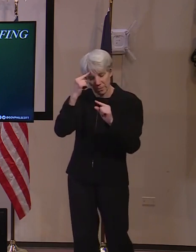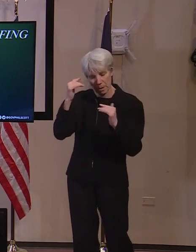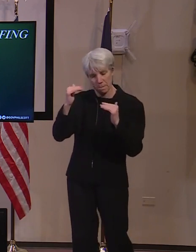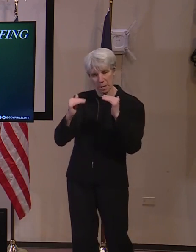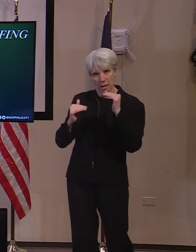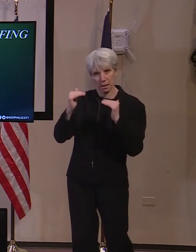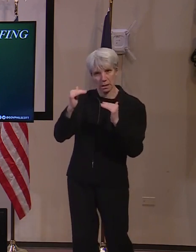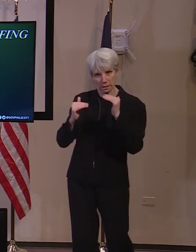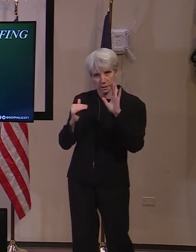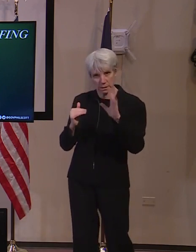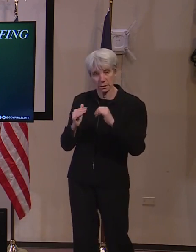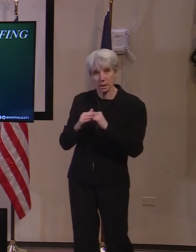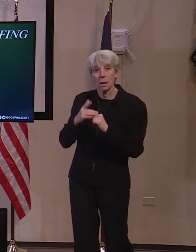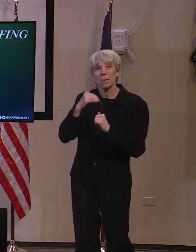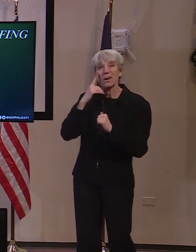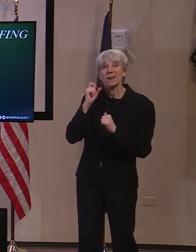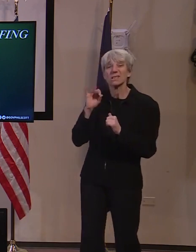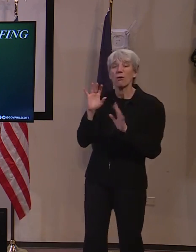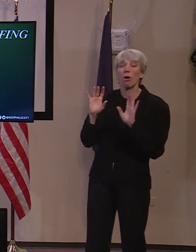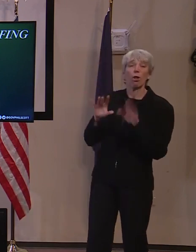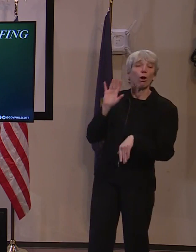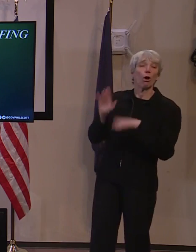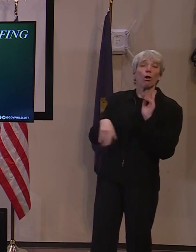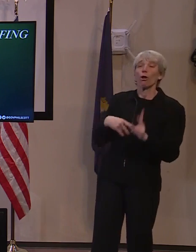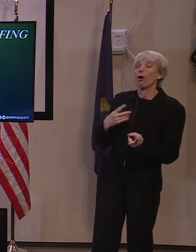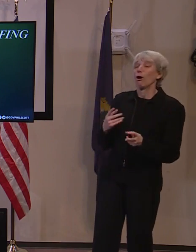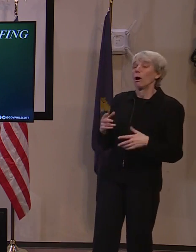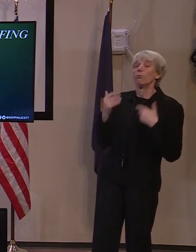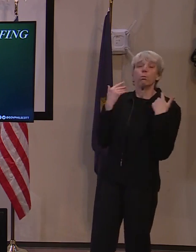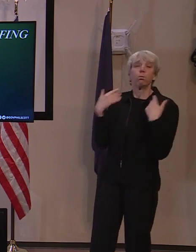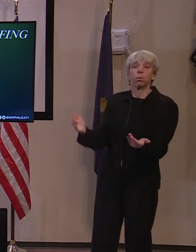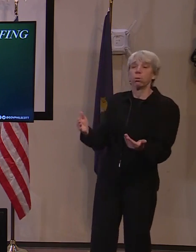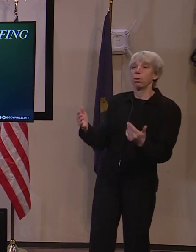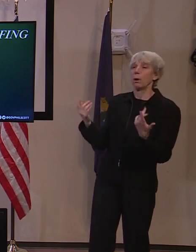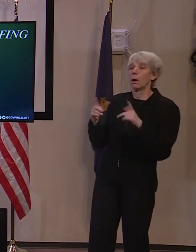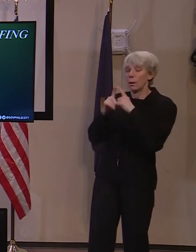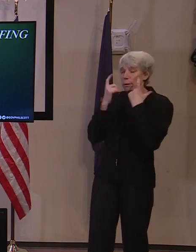reduce the risk of spreading the virus as a regular part of our daily lives,